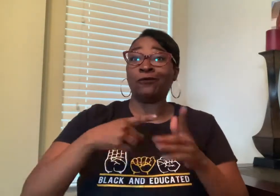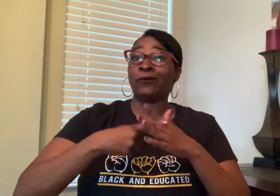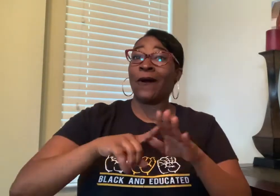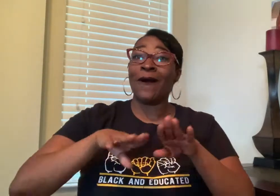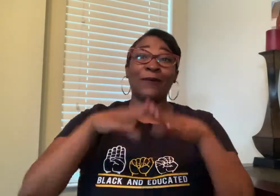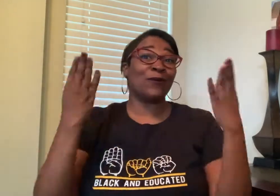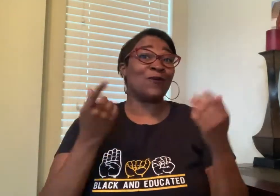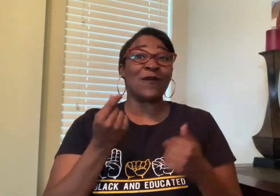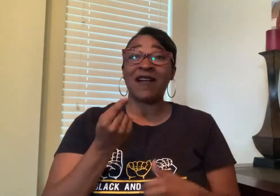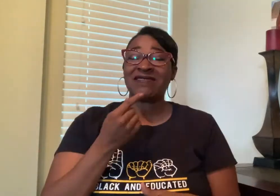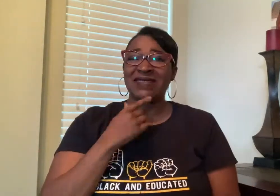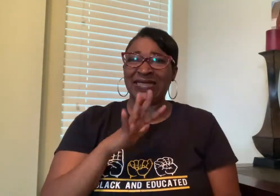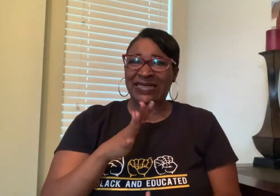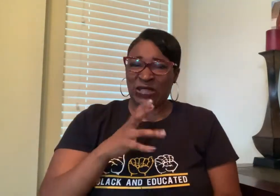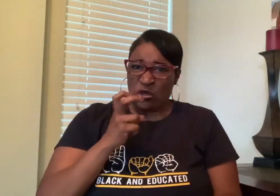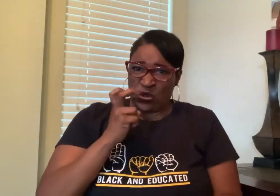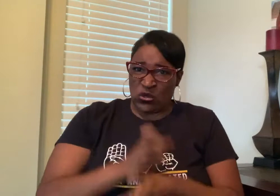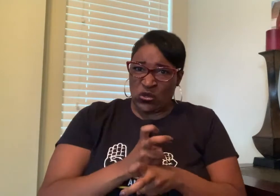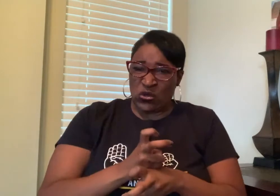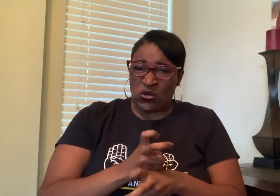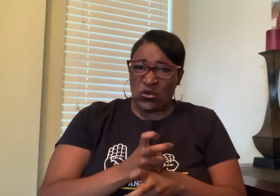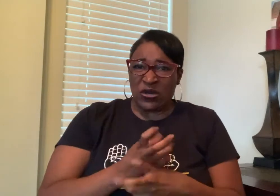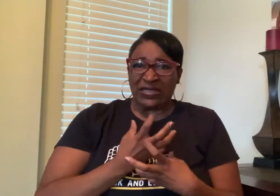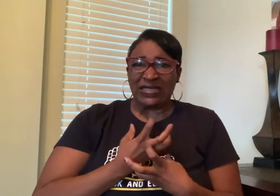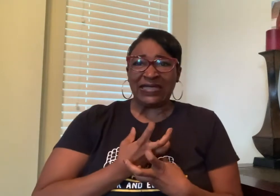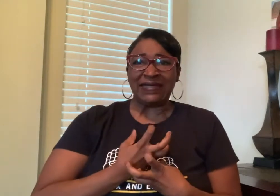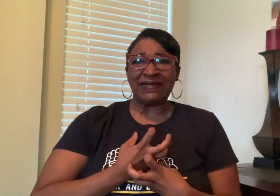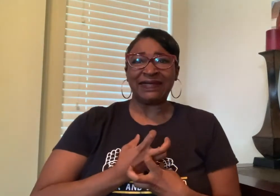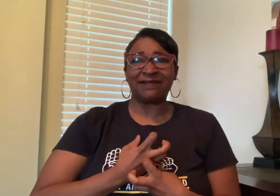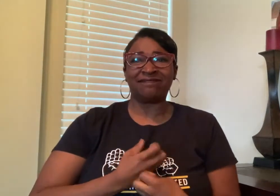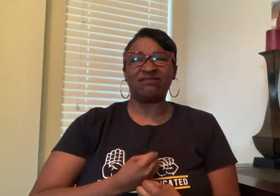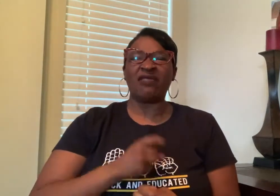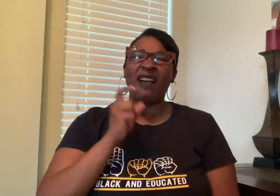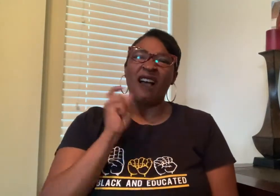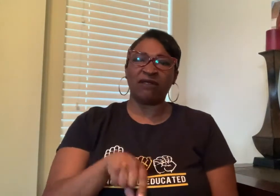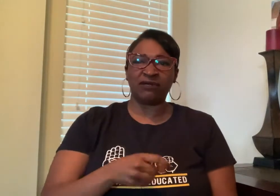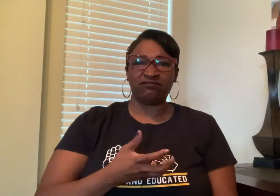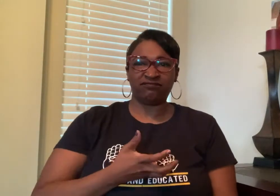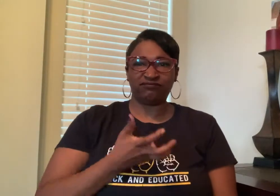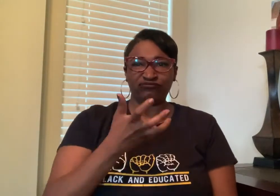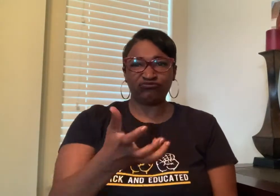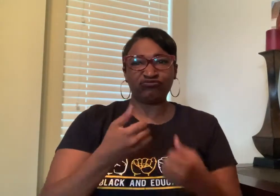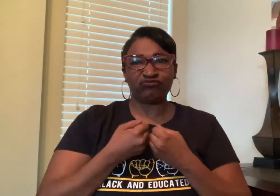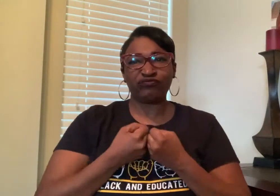You may have noticed they often open with statements like “this is painfully difficult,